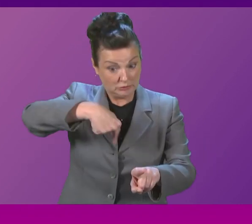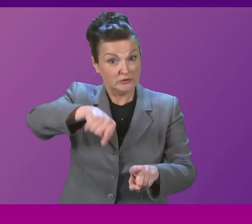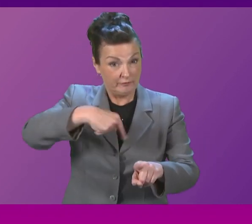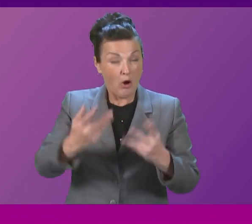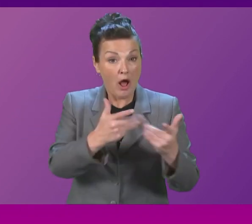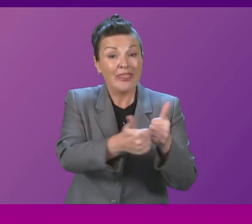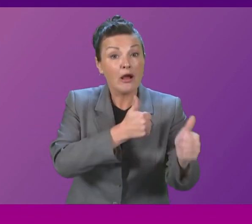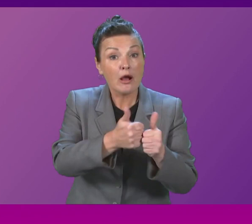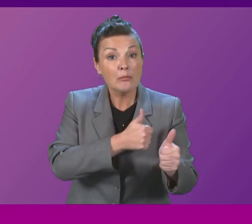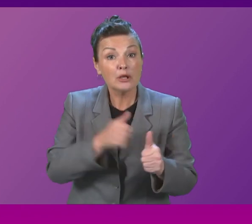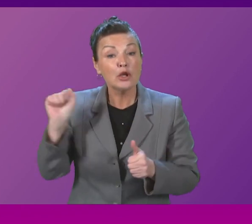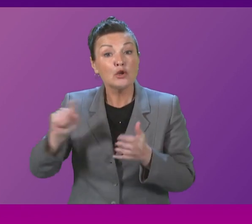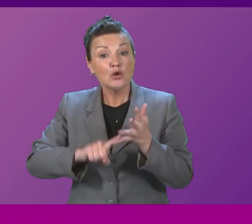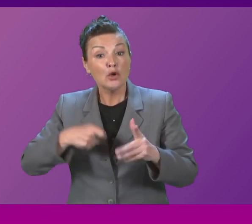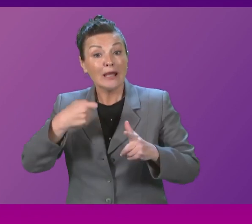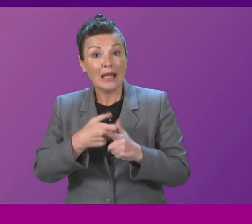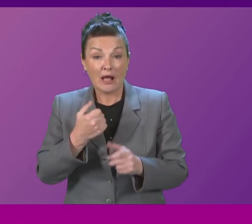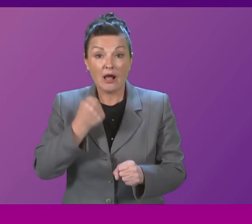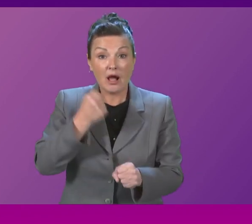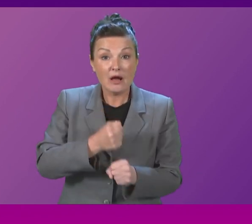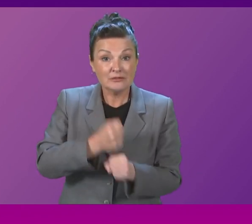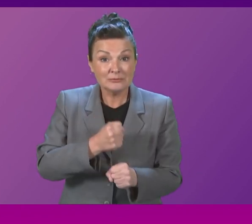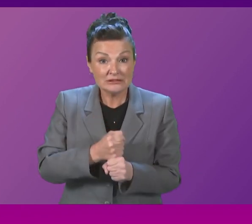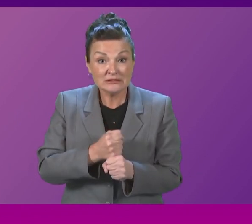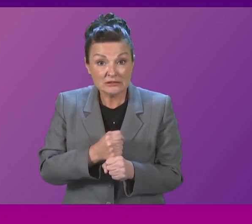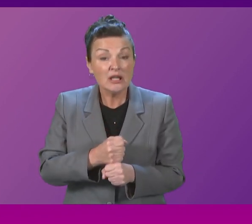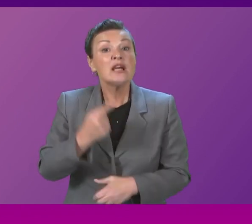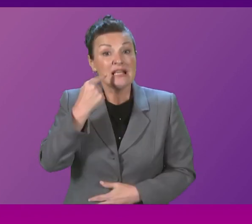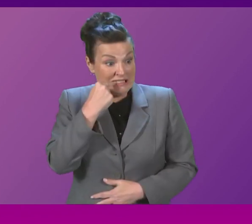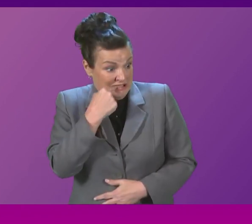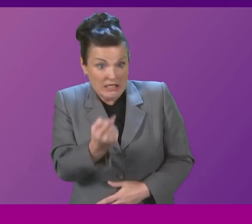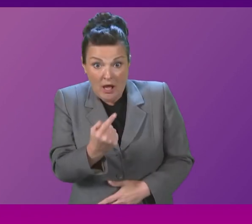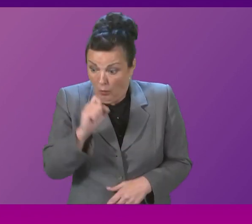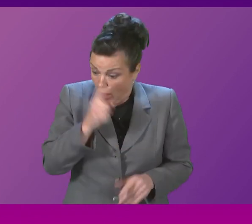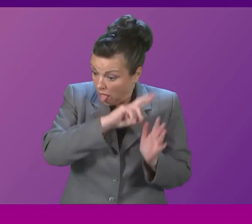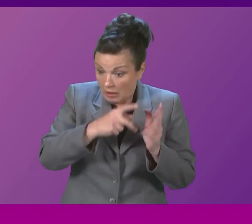the UK Government intended to hand all of that overseas and to complete the contract internationally.